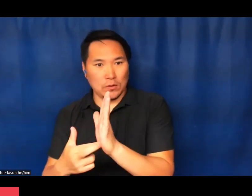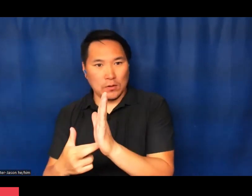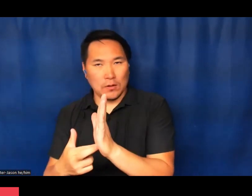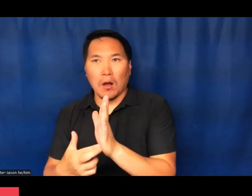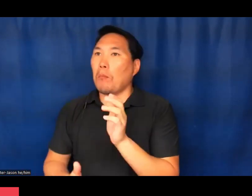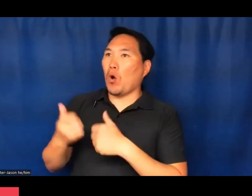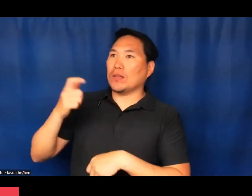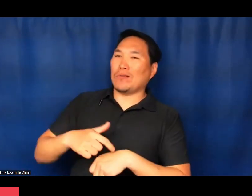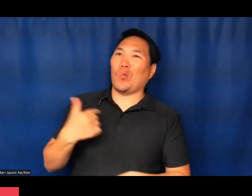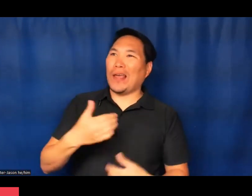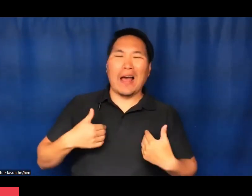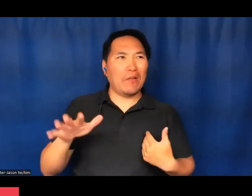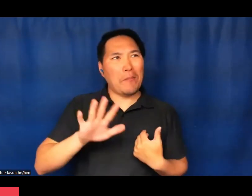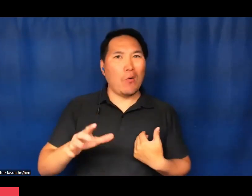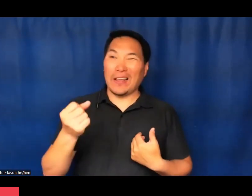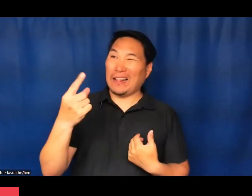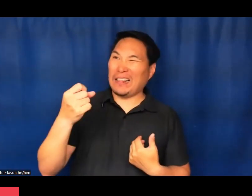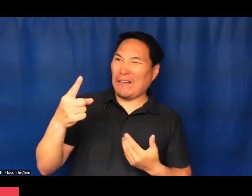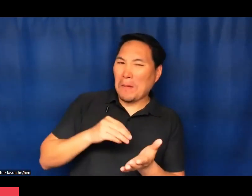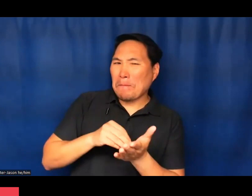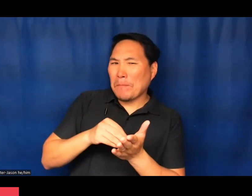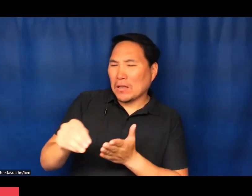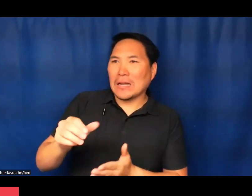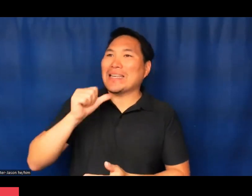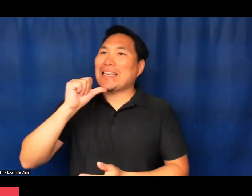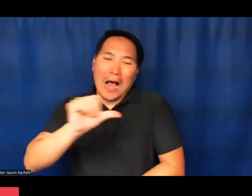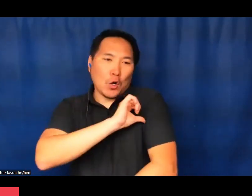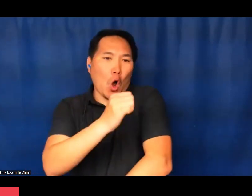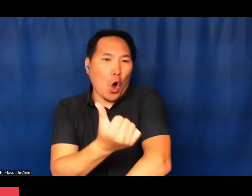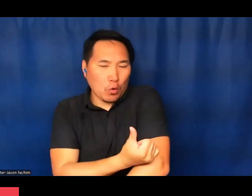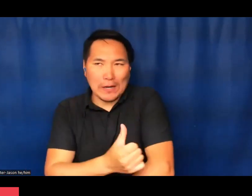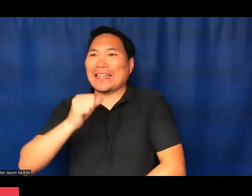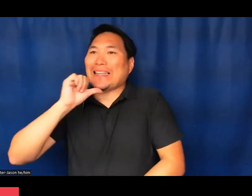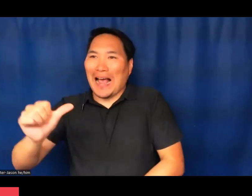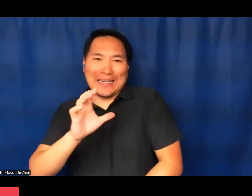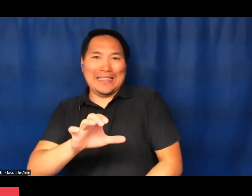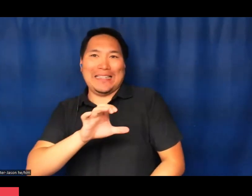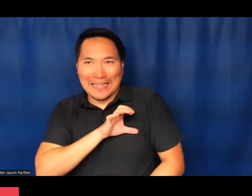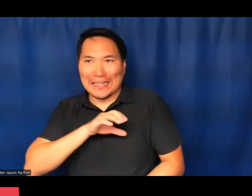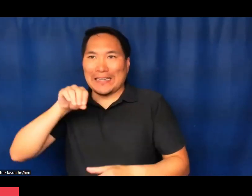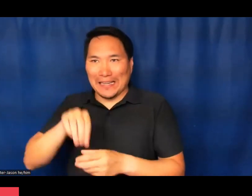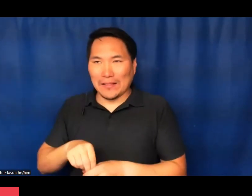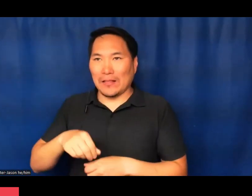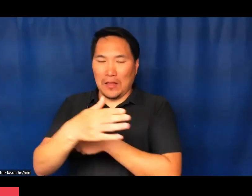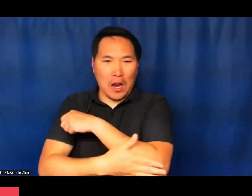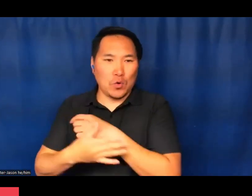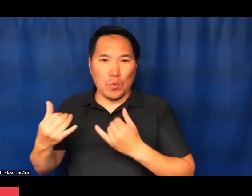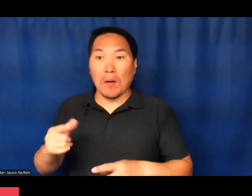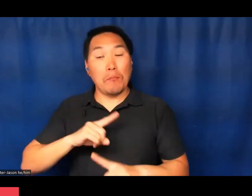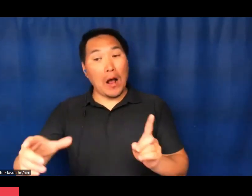we have about 11 million unauthorized non-citizens in the country, but Congress provided enough